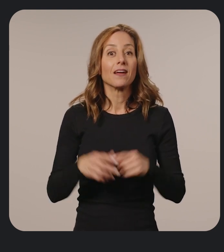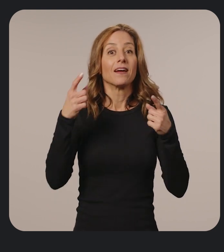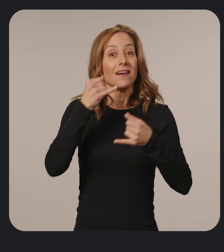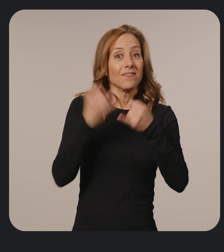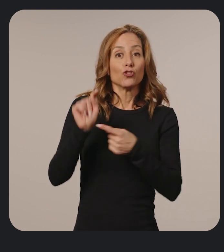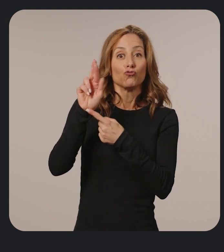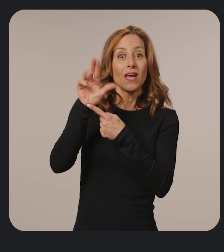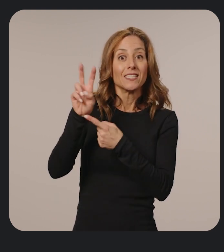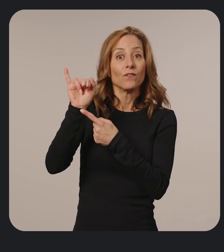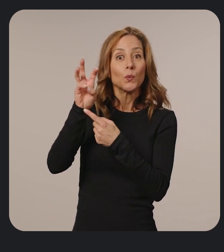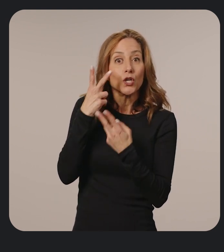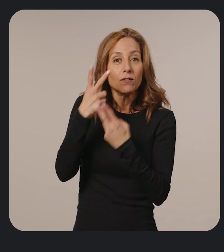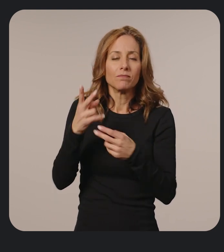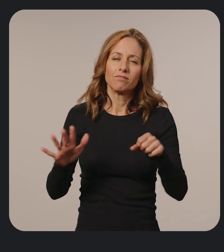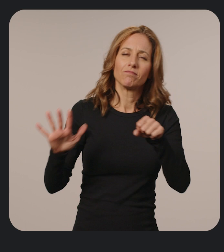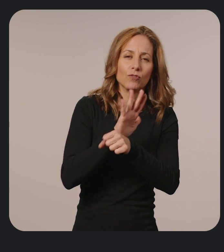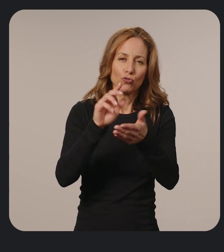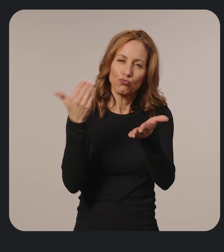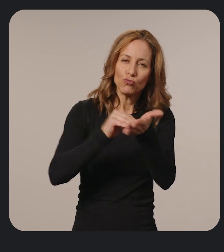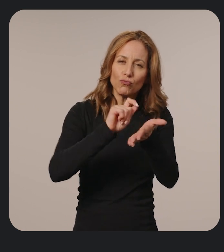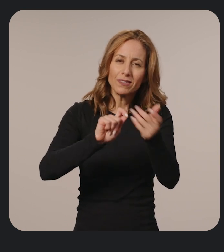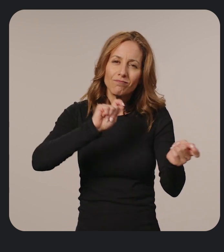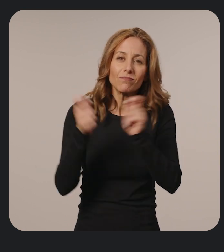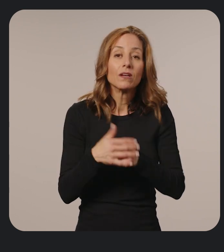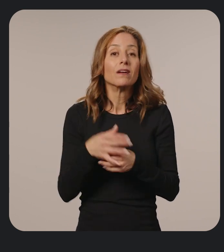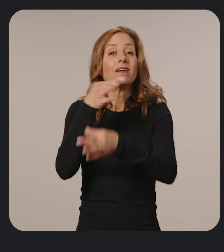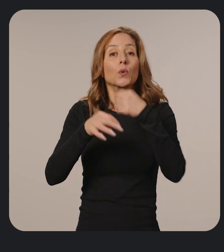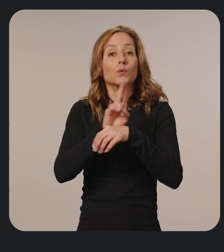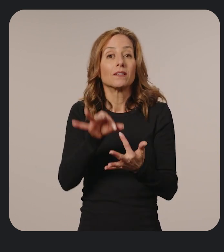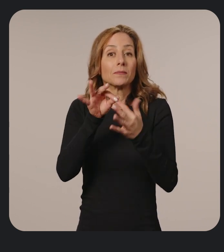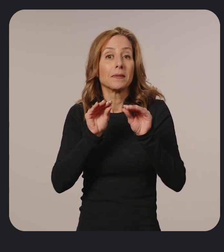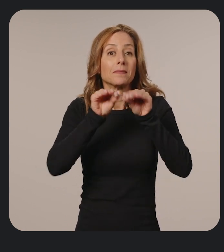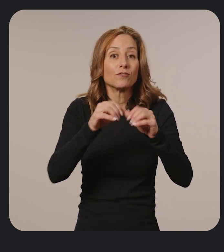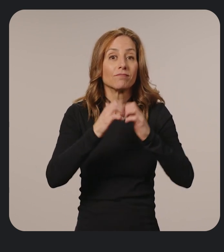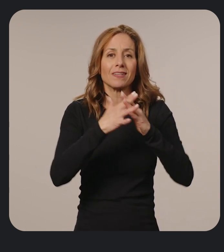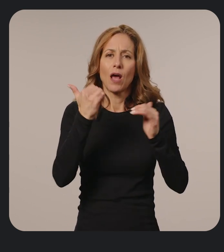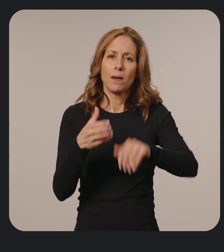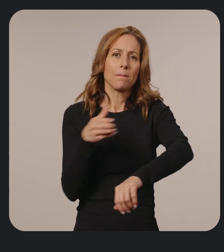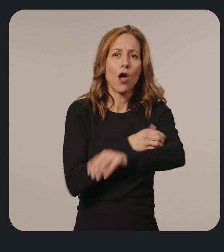Finally, the Trace Viewer has been completely rewritten. Rather than using a custom implementation,